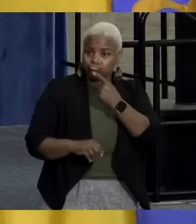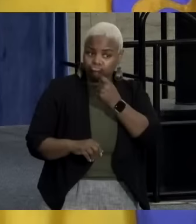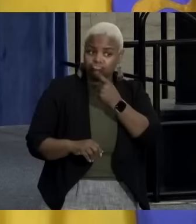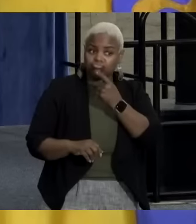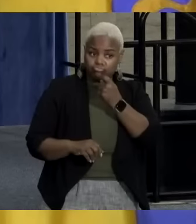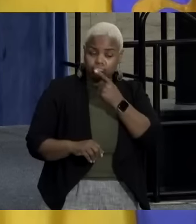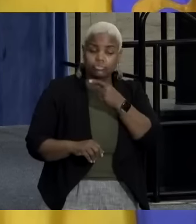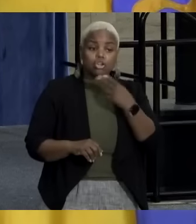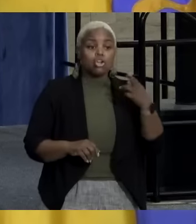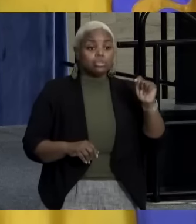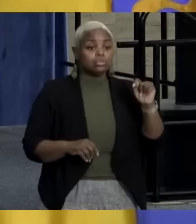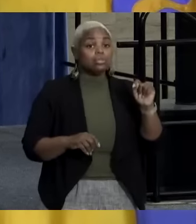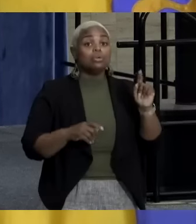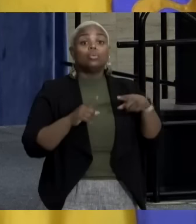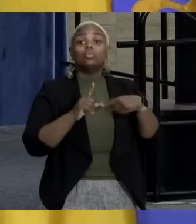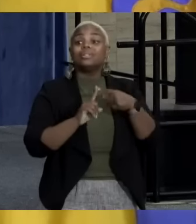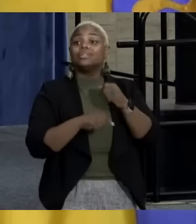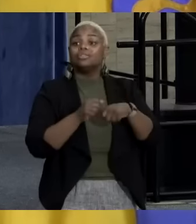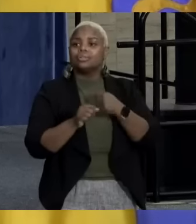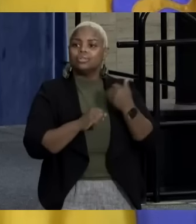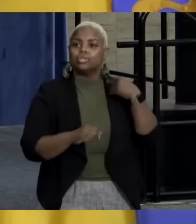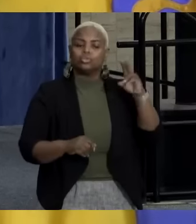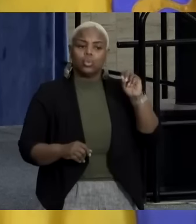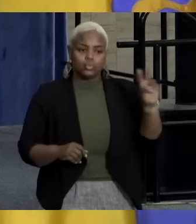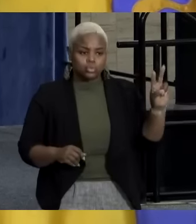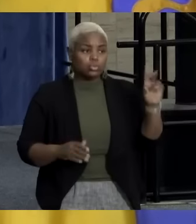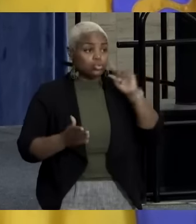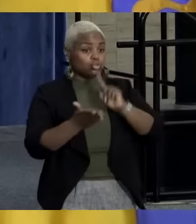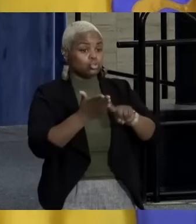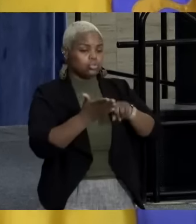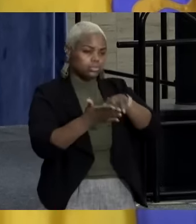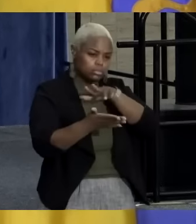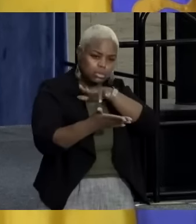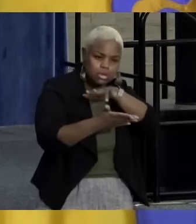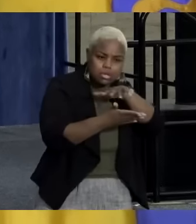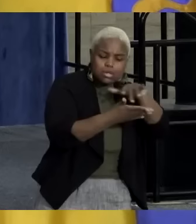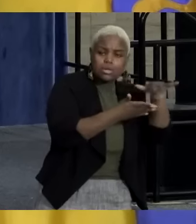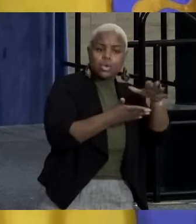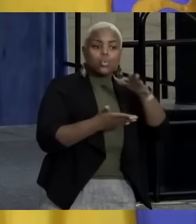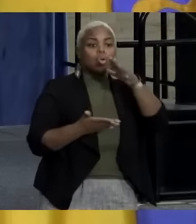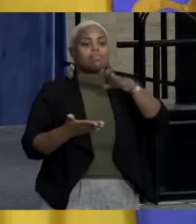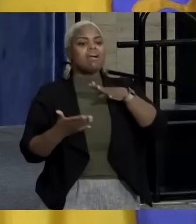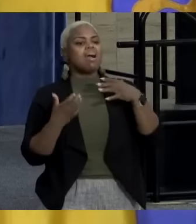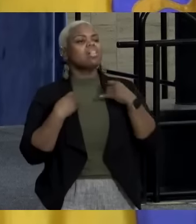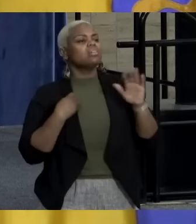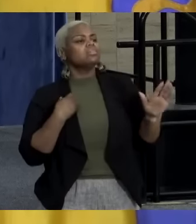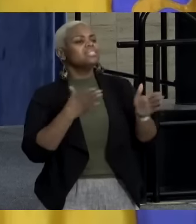a 2002 study called the Women's Health Initiative, found that women taking hormone replacement